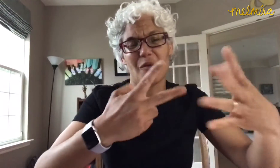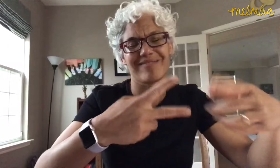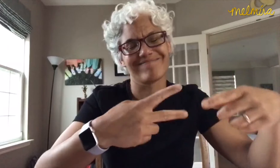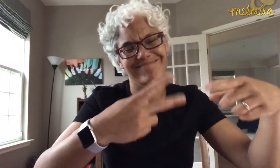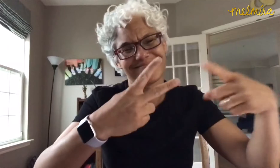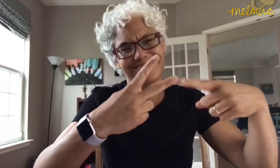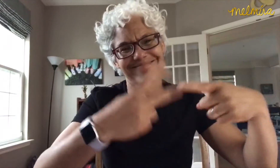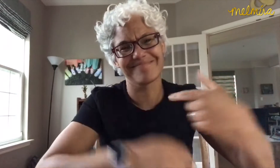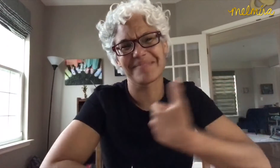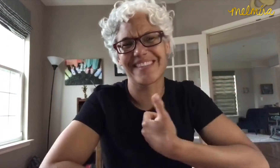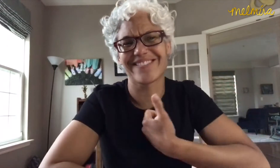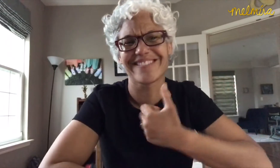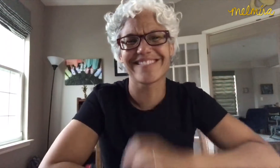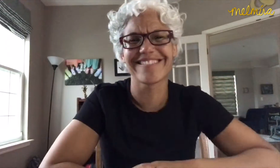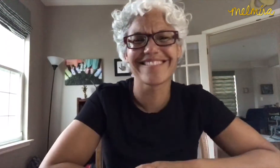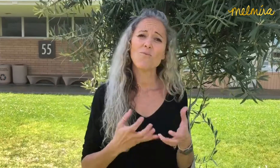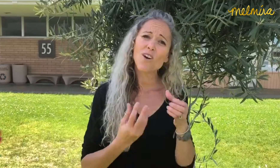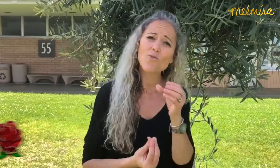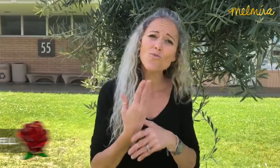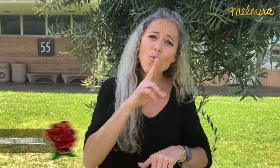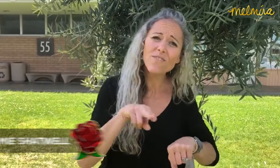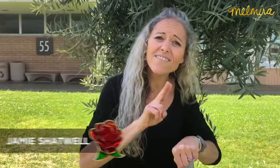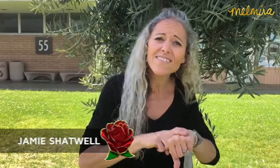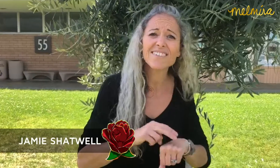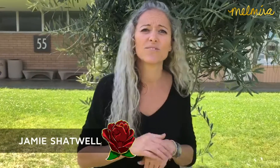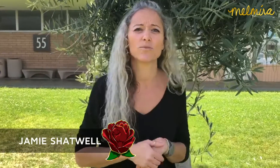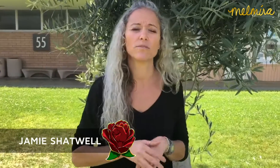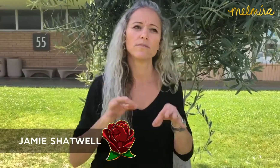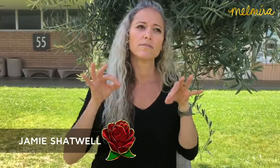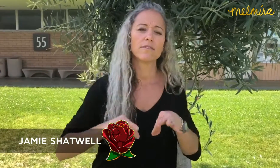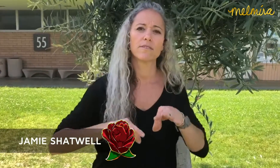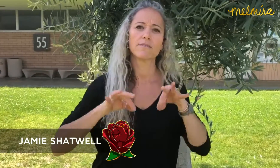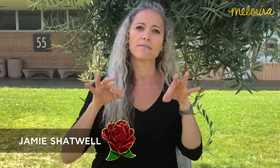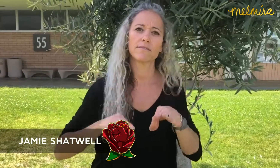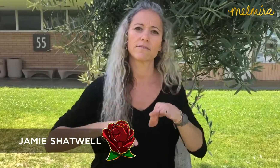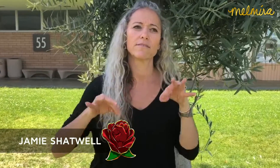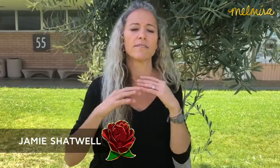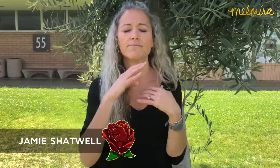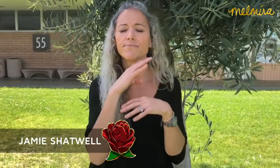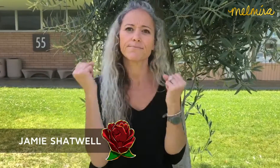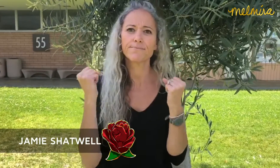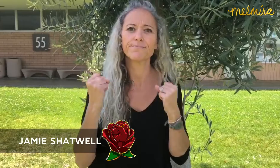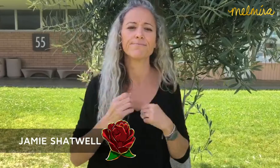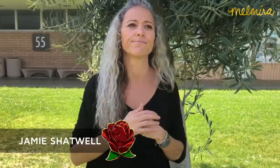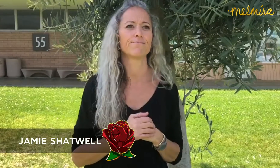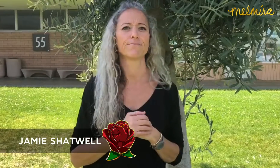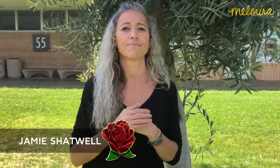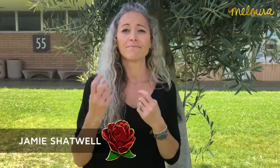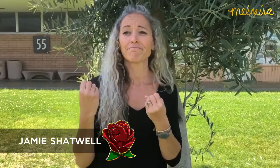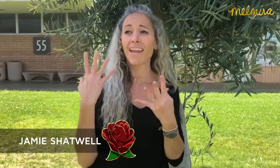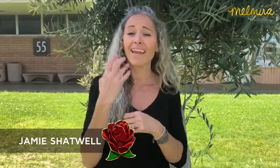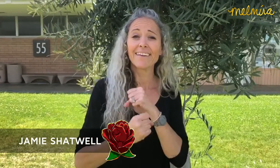I clearly chose to be myself. I want to let it grow naturally. I'm done with the constant dyeing.